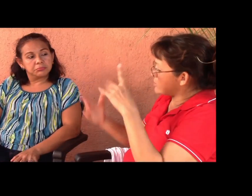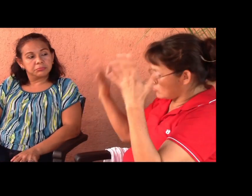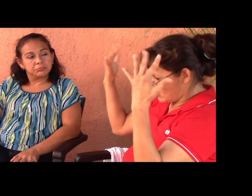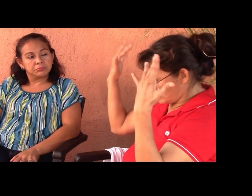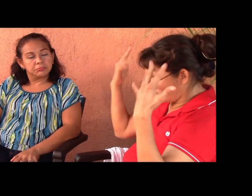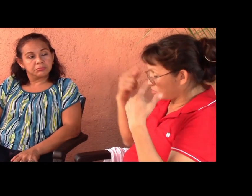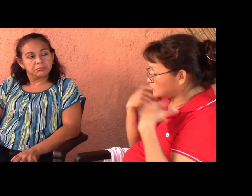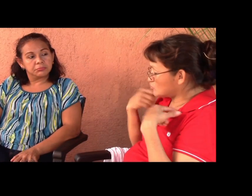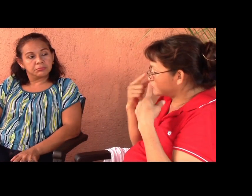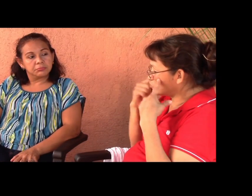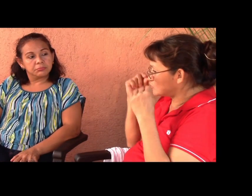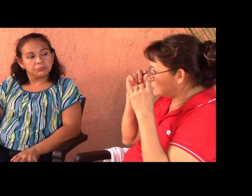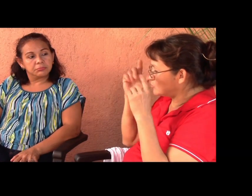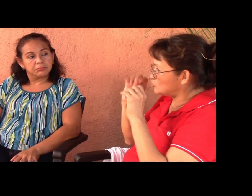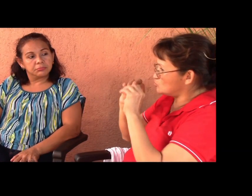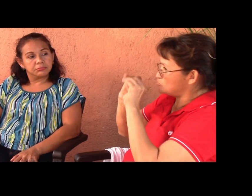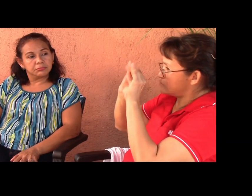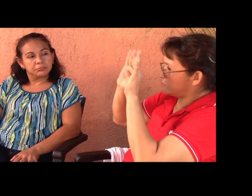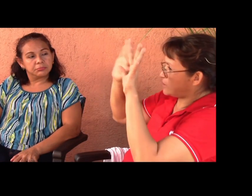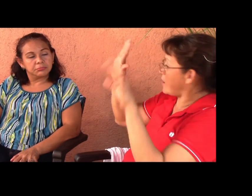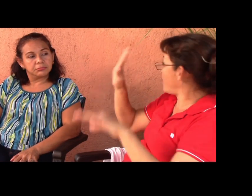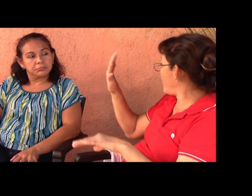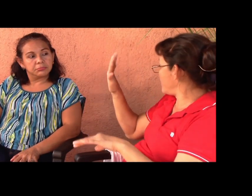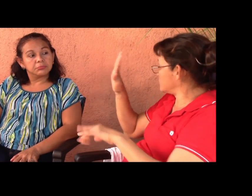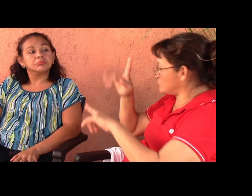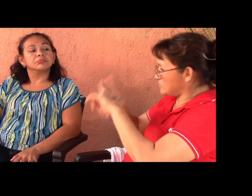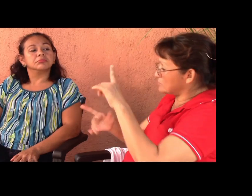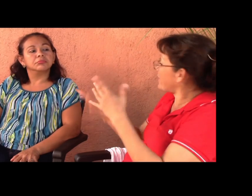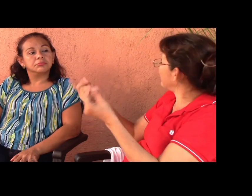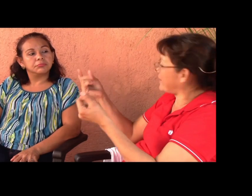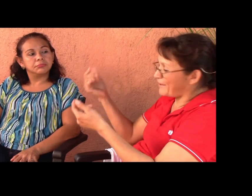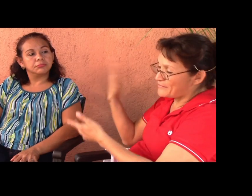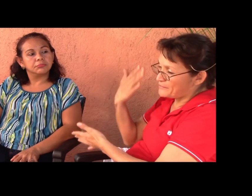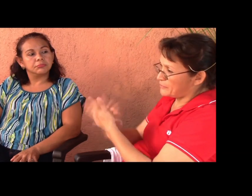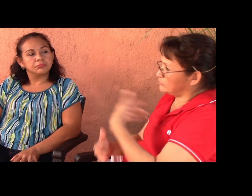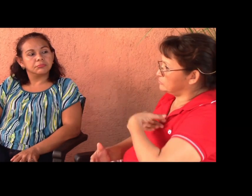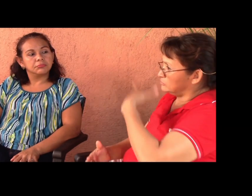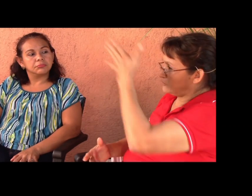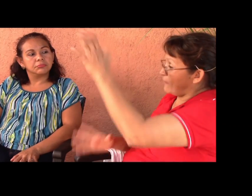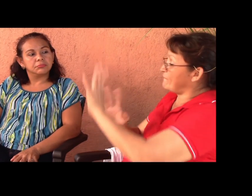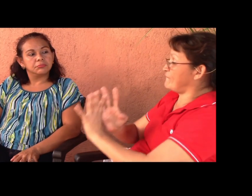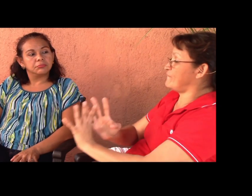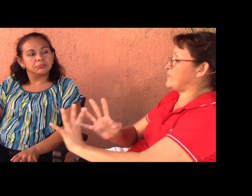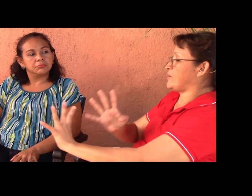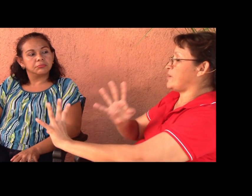in the 1970s and they first came to the school, there were no signers of